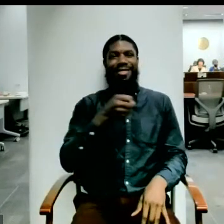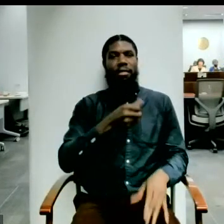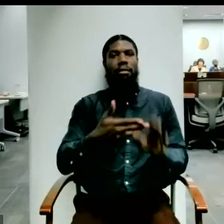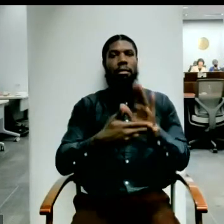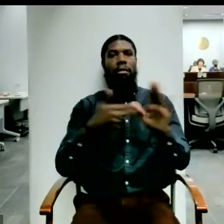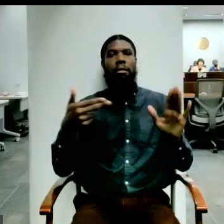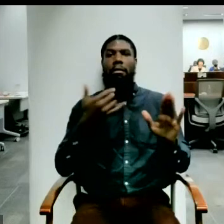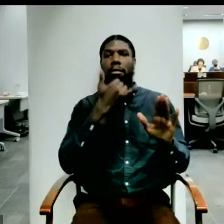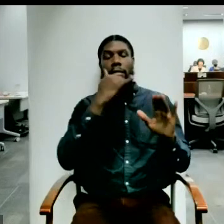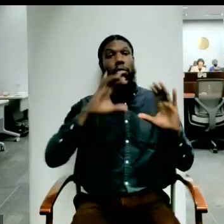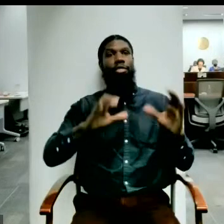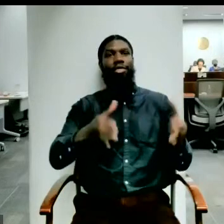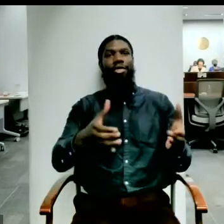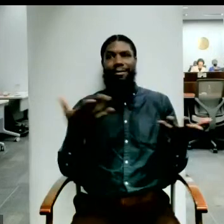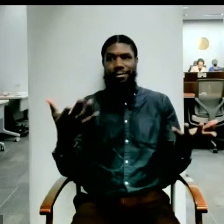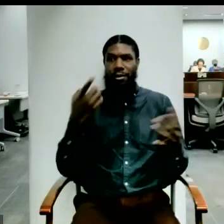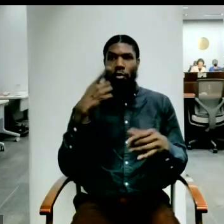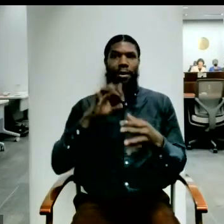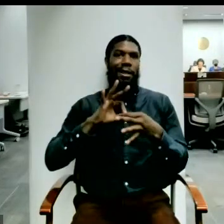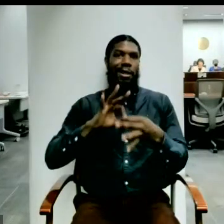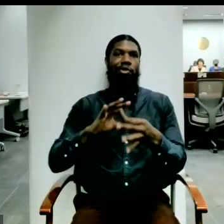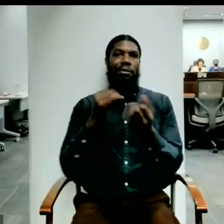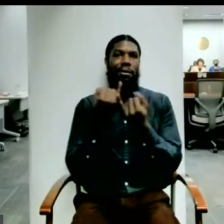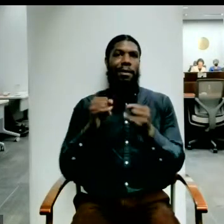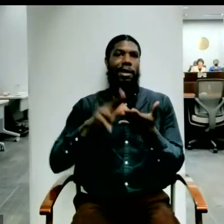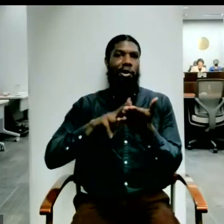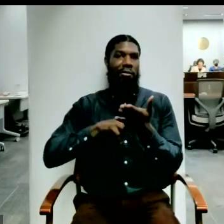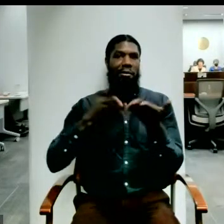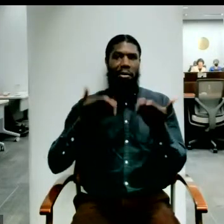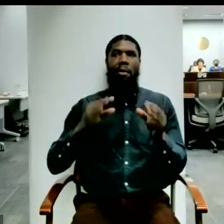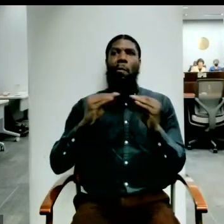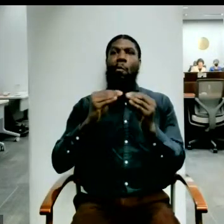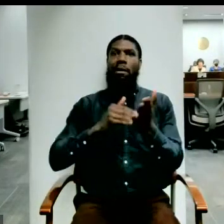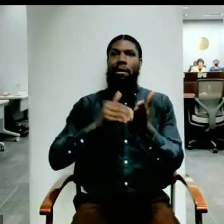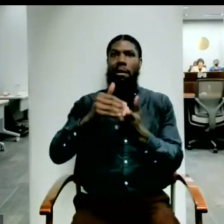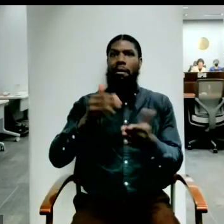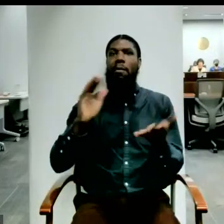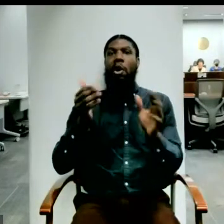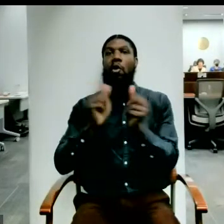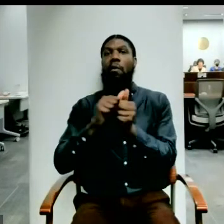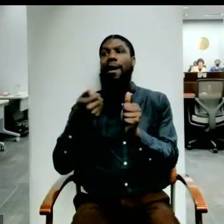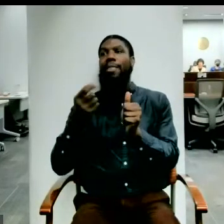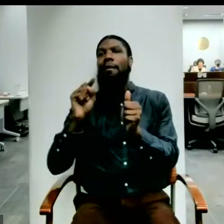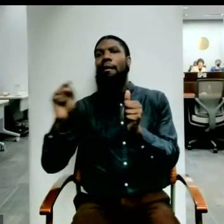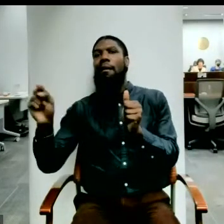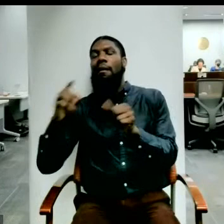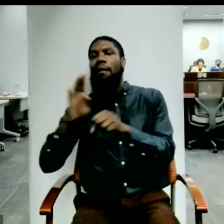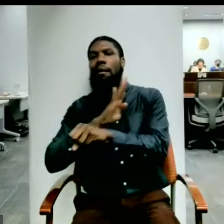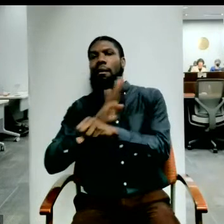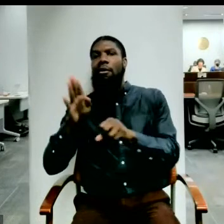contractors is far more frequent than it is in other industries where they still hold a